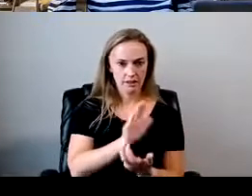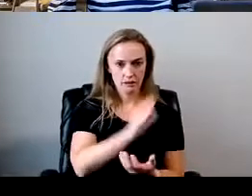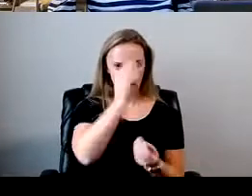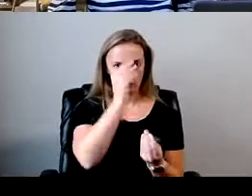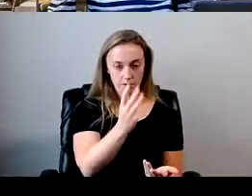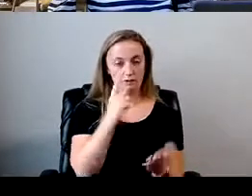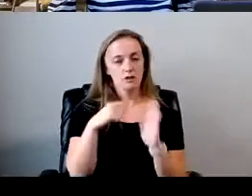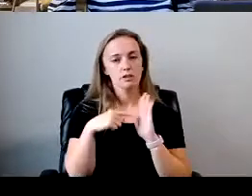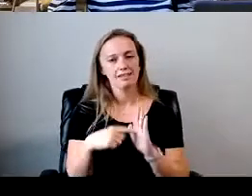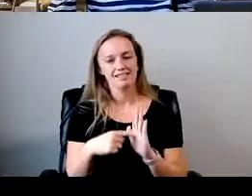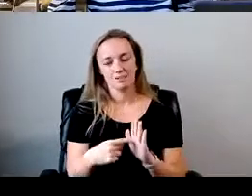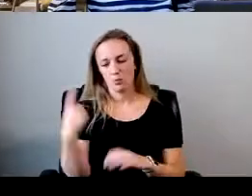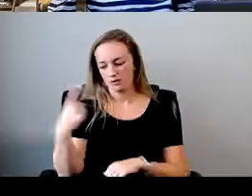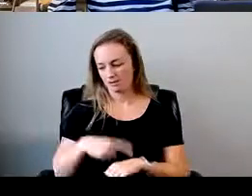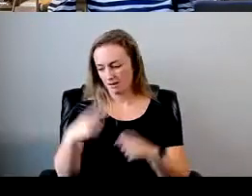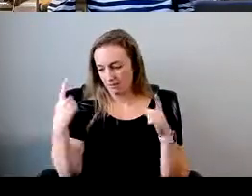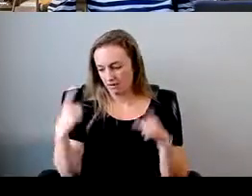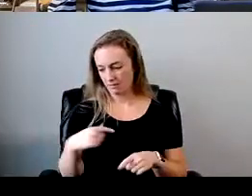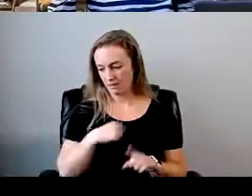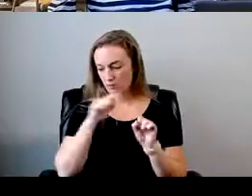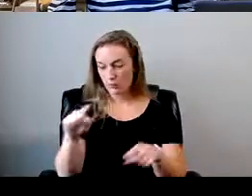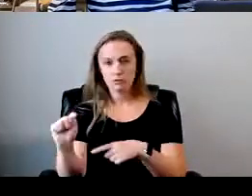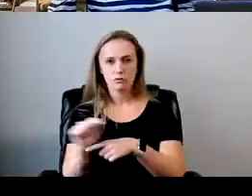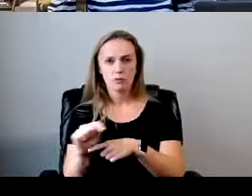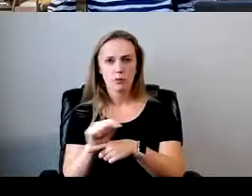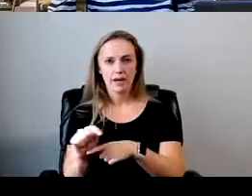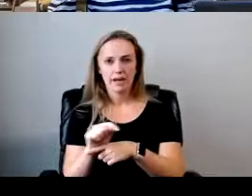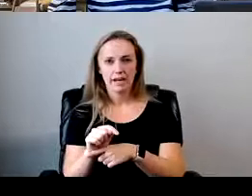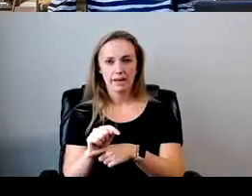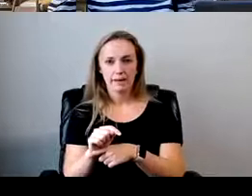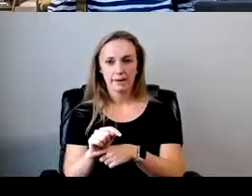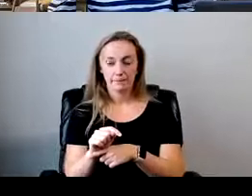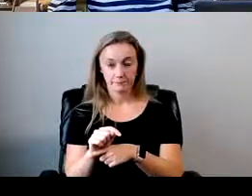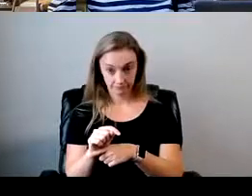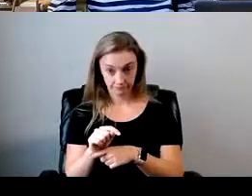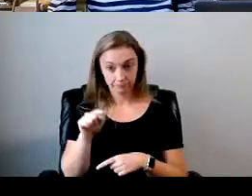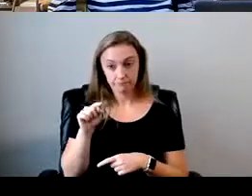we were in a training once and we had a training manual printed in a 15 point font.